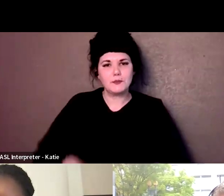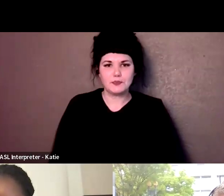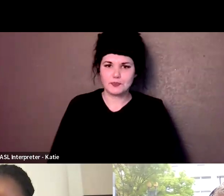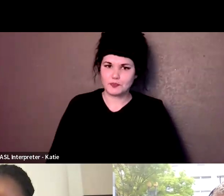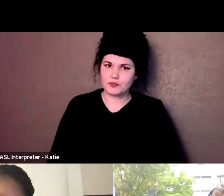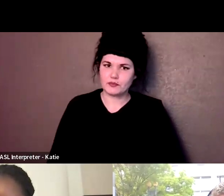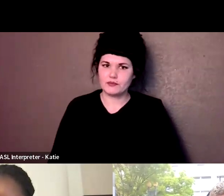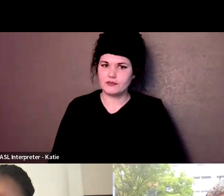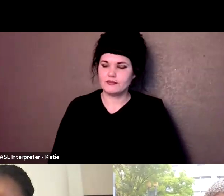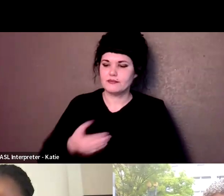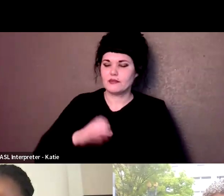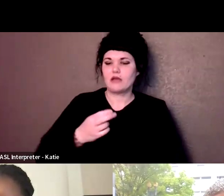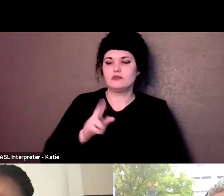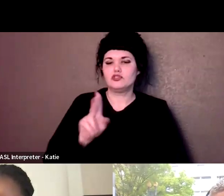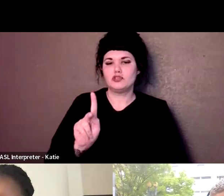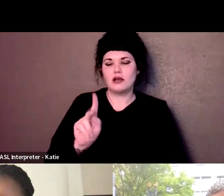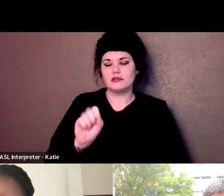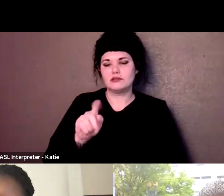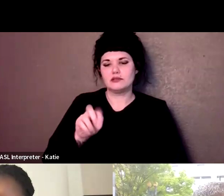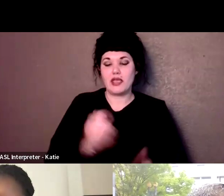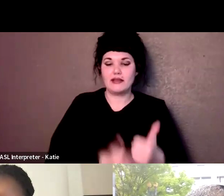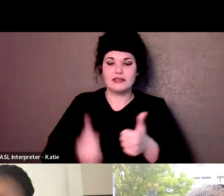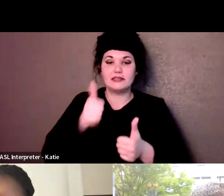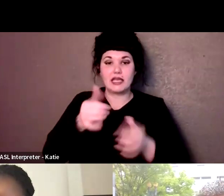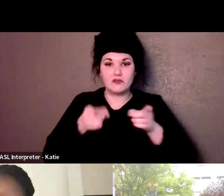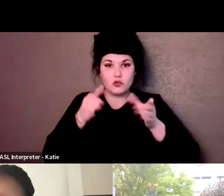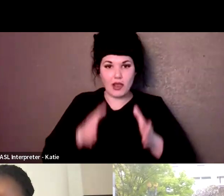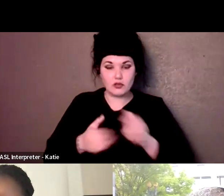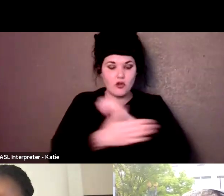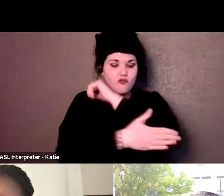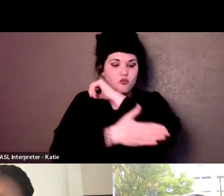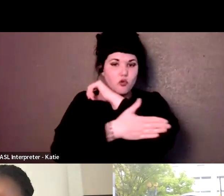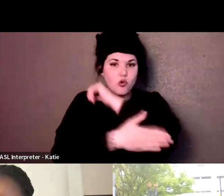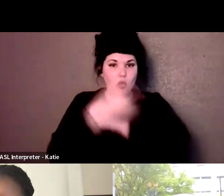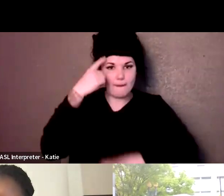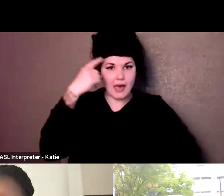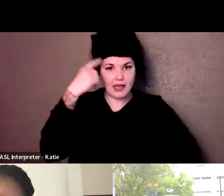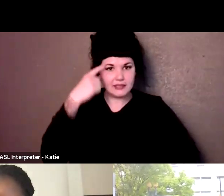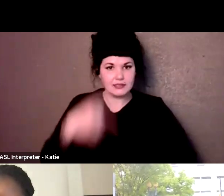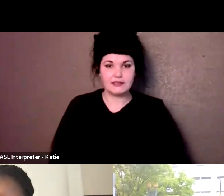is Chuck Strand, I'm executive director of Rural Minds and want to thank you, Devon, for